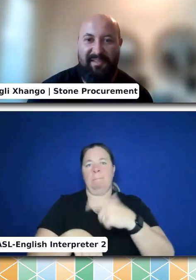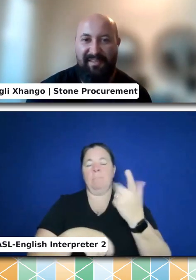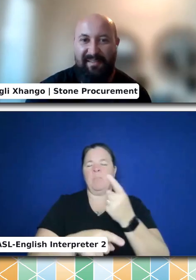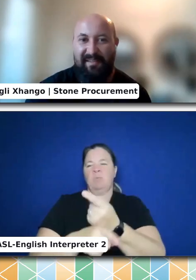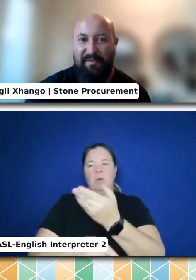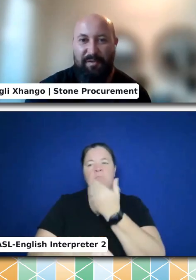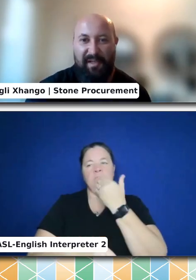Excellent. Thanks, thanks very much for answering that. I'll… I'll give the floor back to you now.